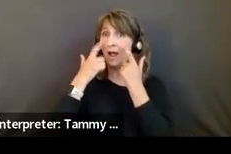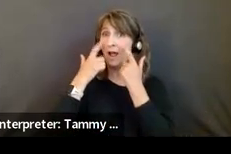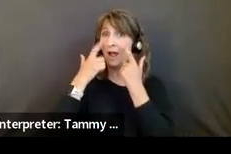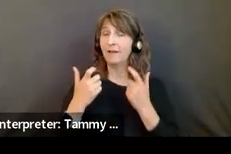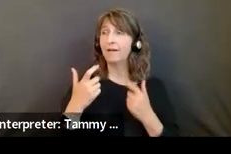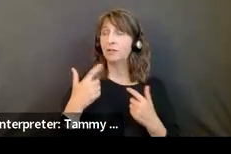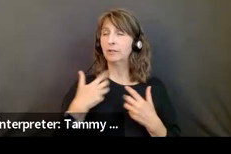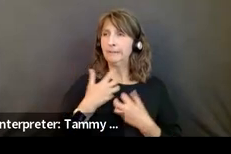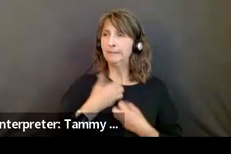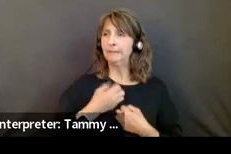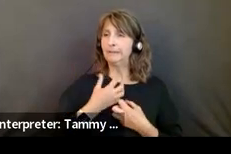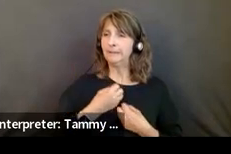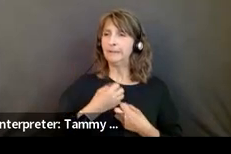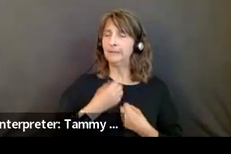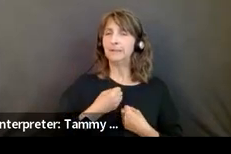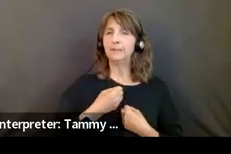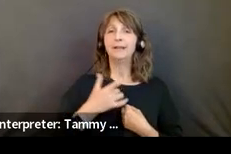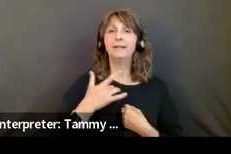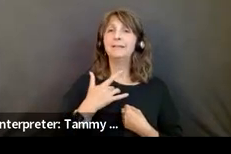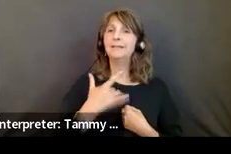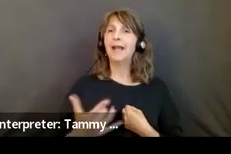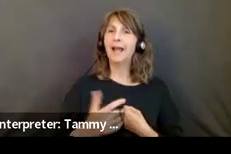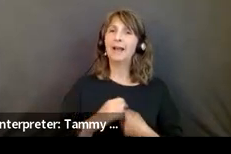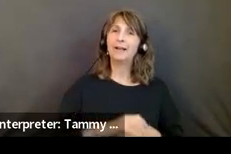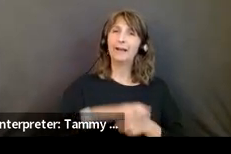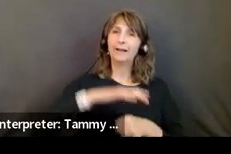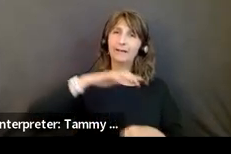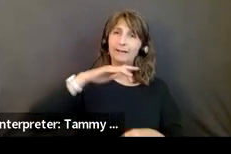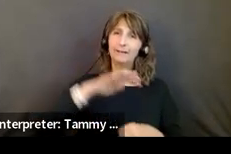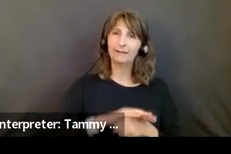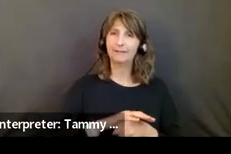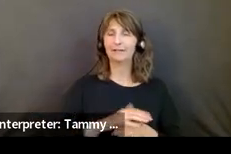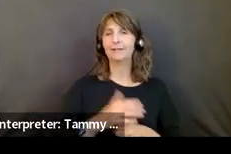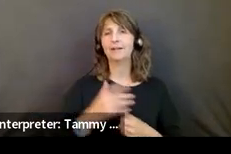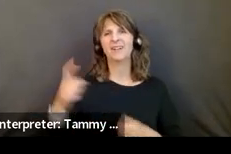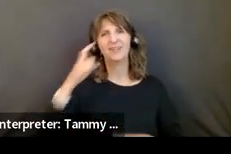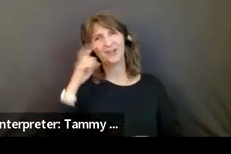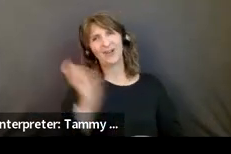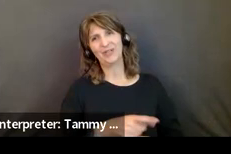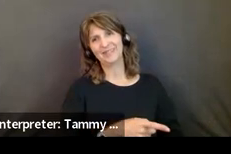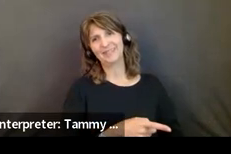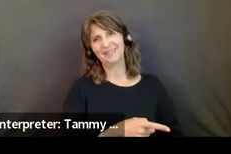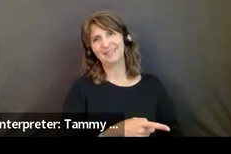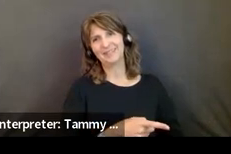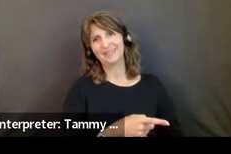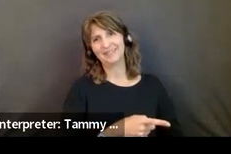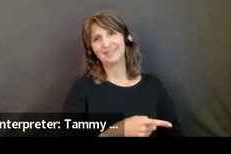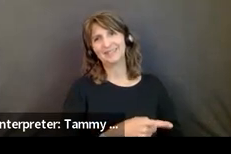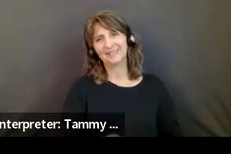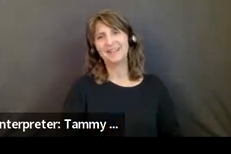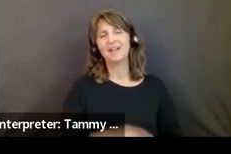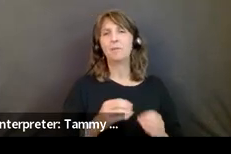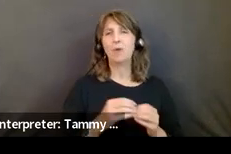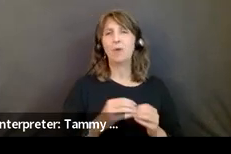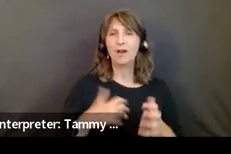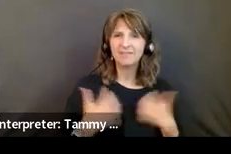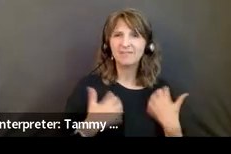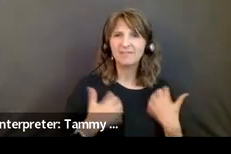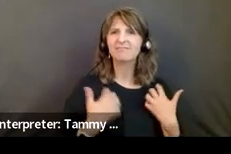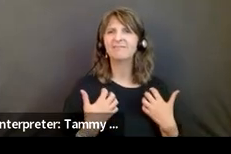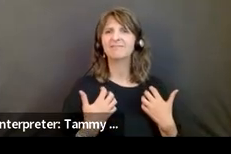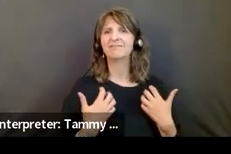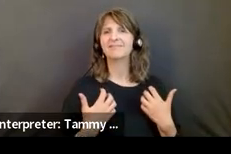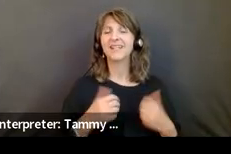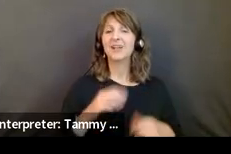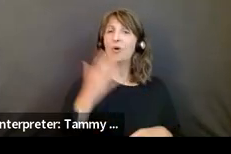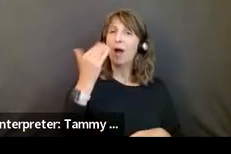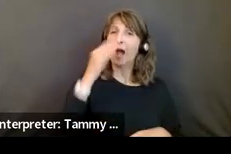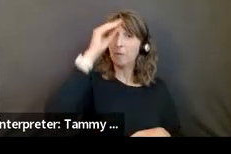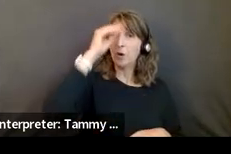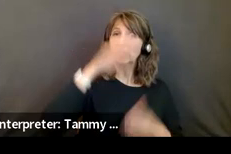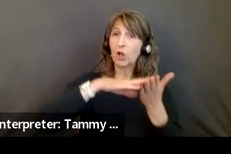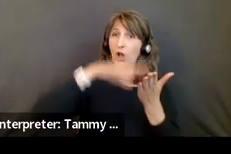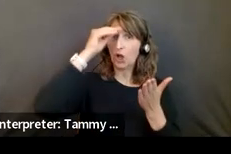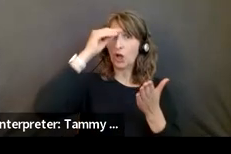So therefore it's gonna come out any more externalizing way, which means you will see more aggression in a child that's being told that, hey, boys don't cry, right?